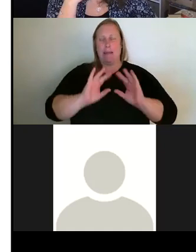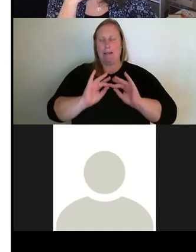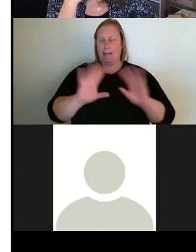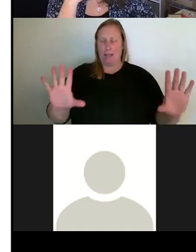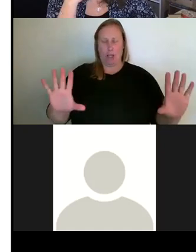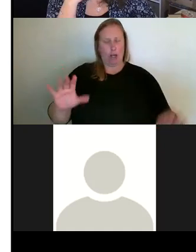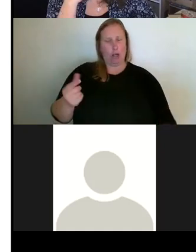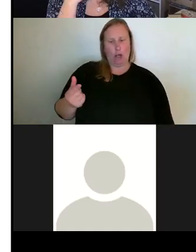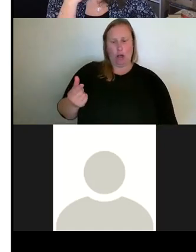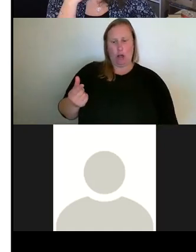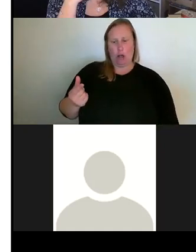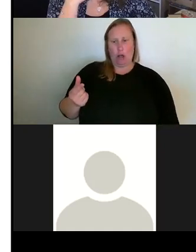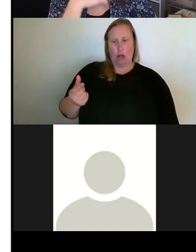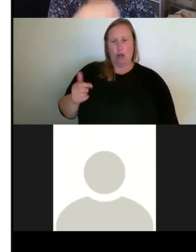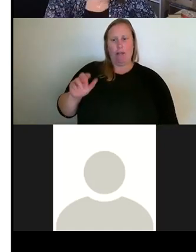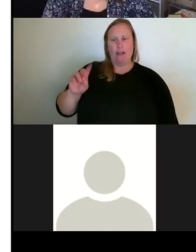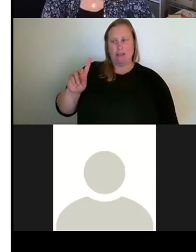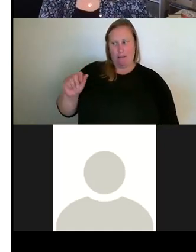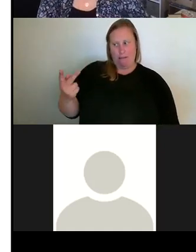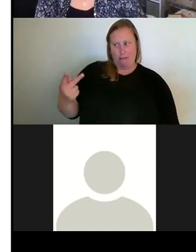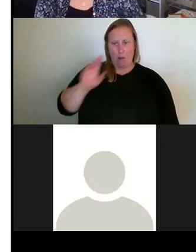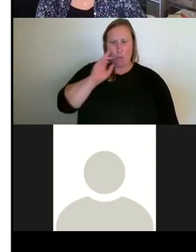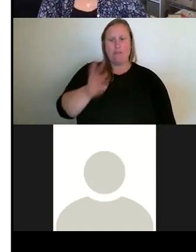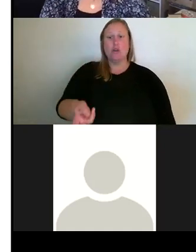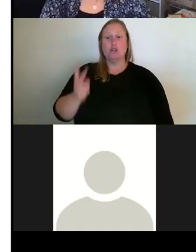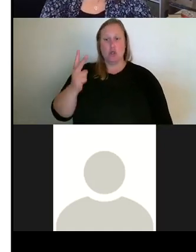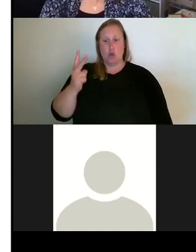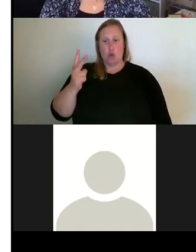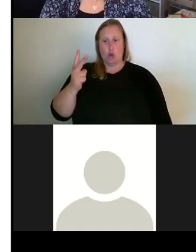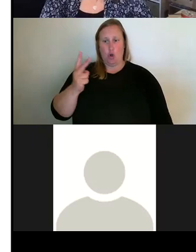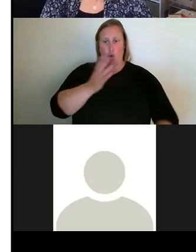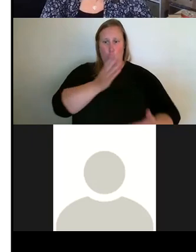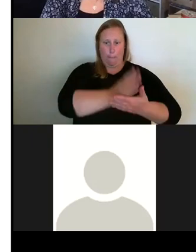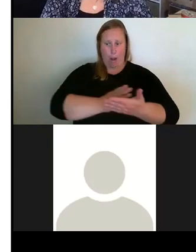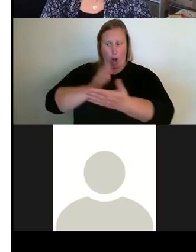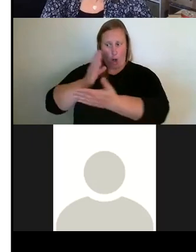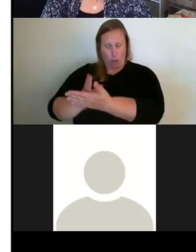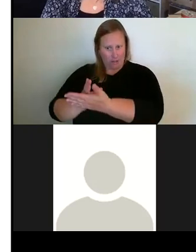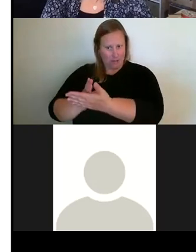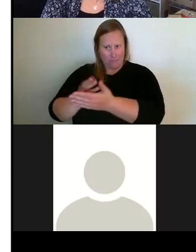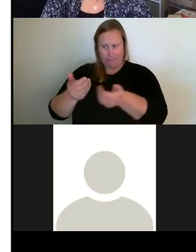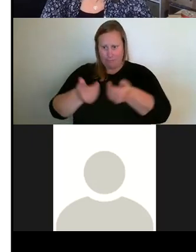and I will split this into two sides and only talk about one side today.